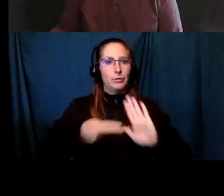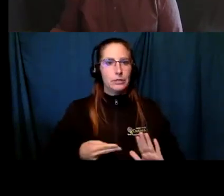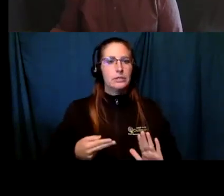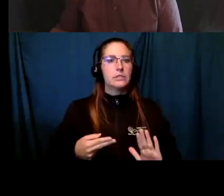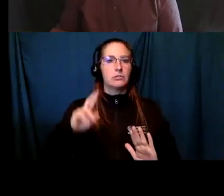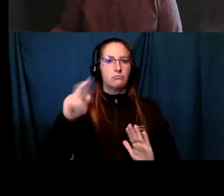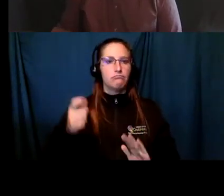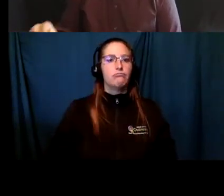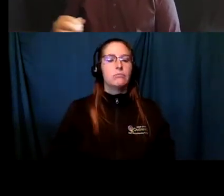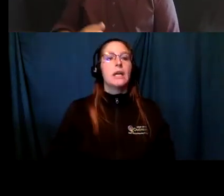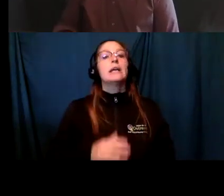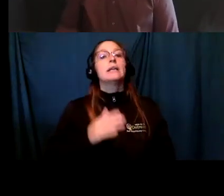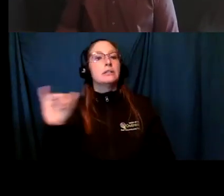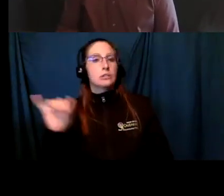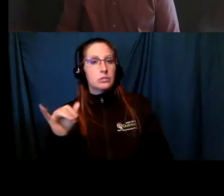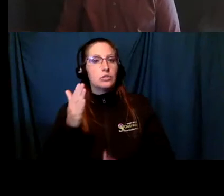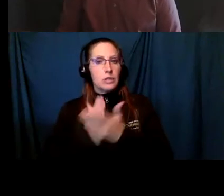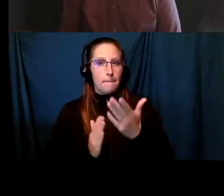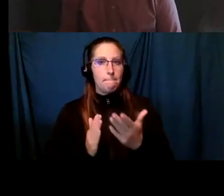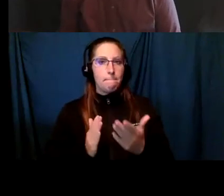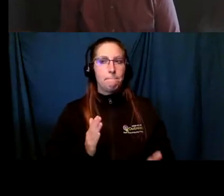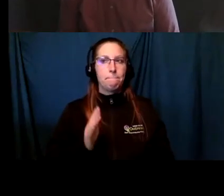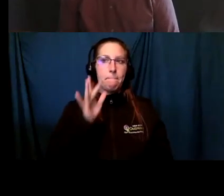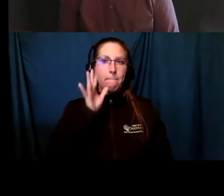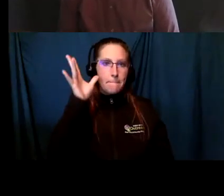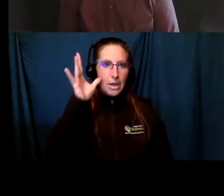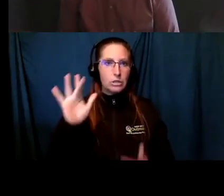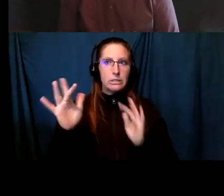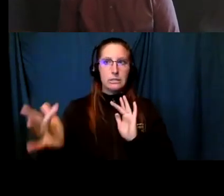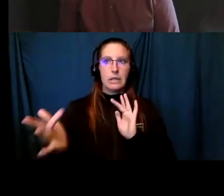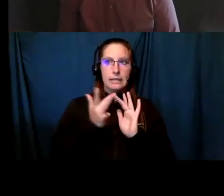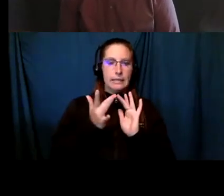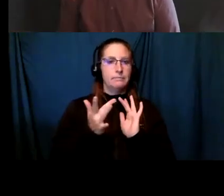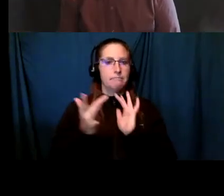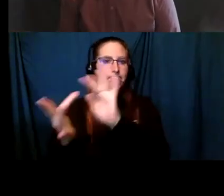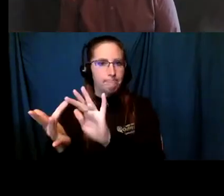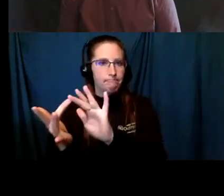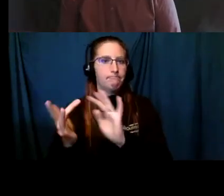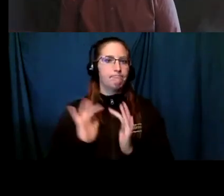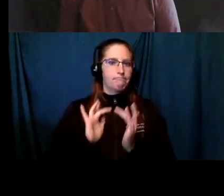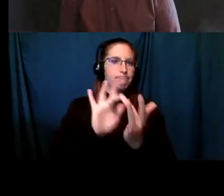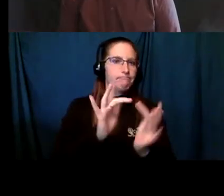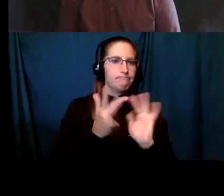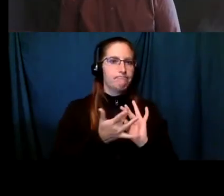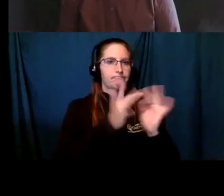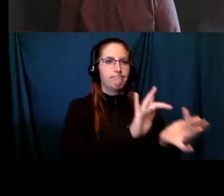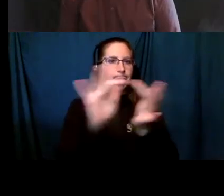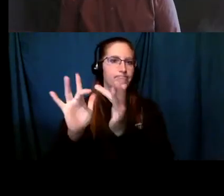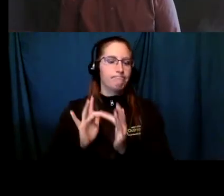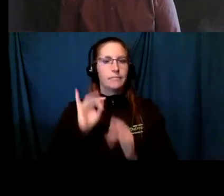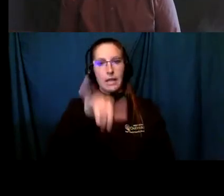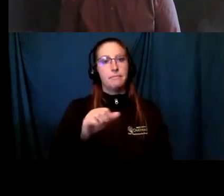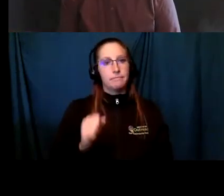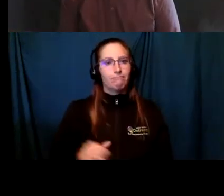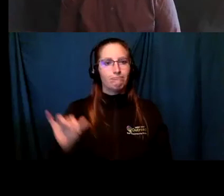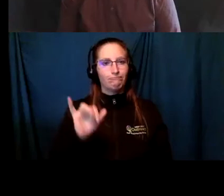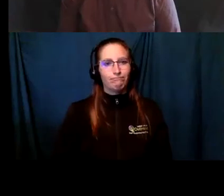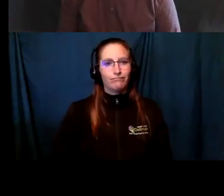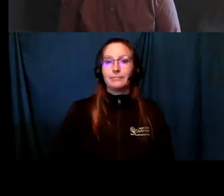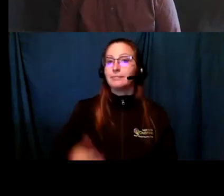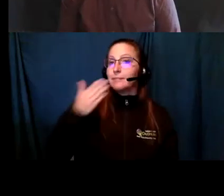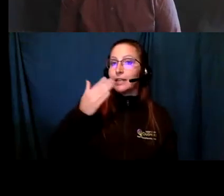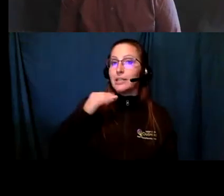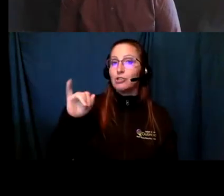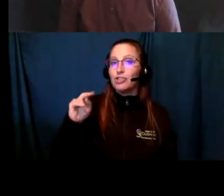parent-to-parent or parents reaching out work also so. Elizabeth: Thank you Jeannie. Okay